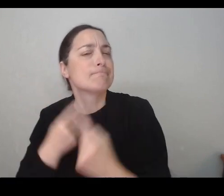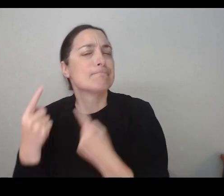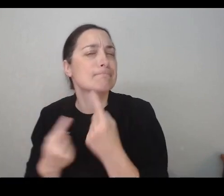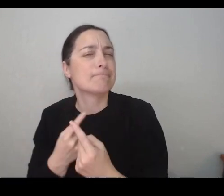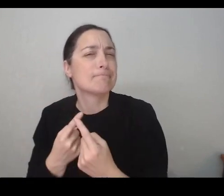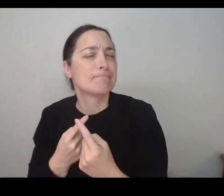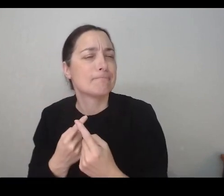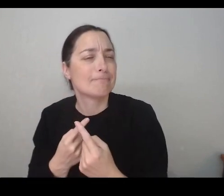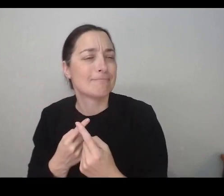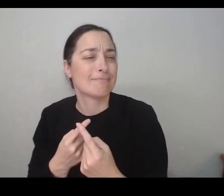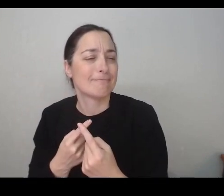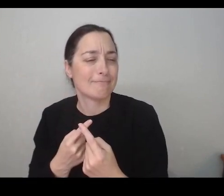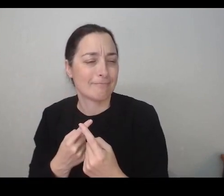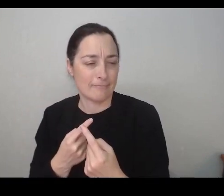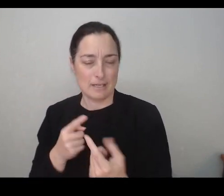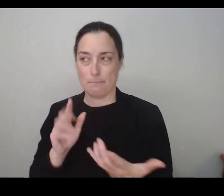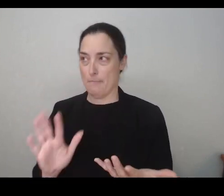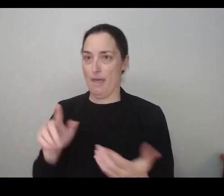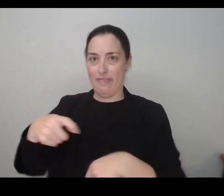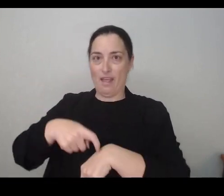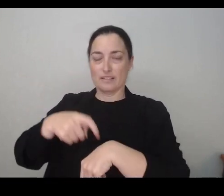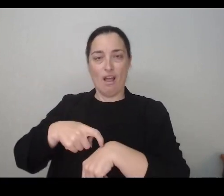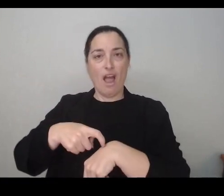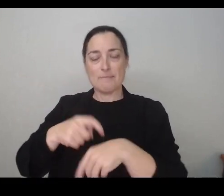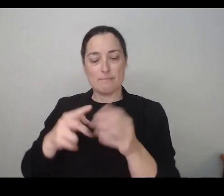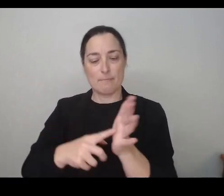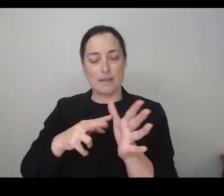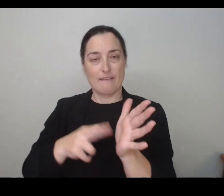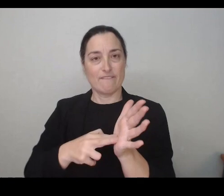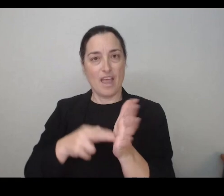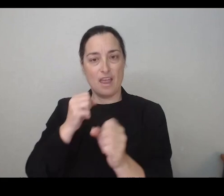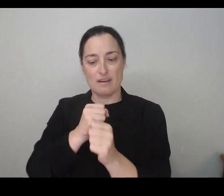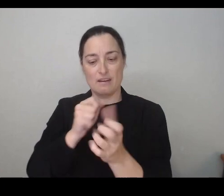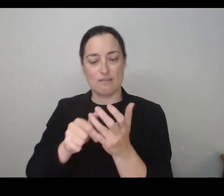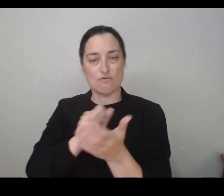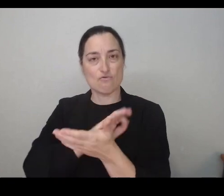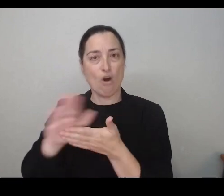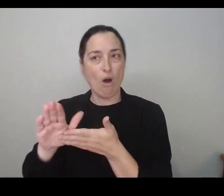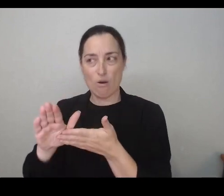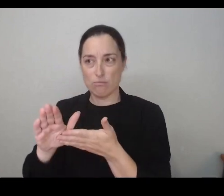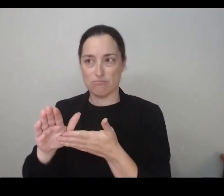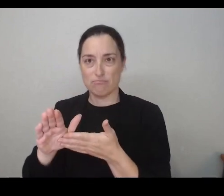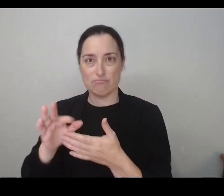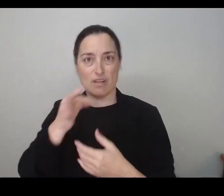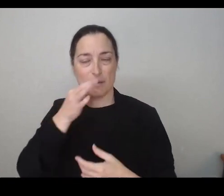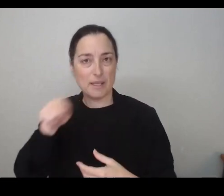to Vincent Van Gogh, for example, who disappears in a way when he is in the Marquesas.